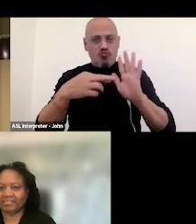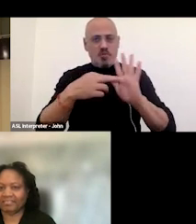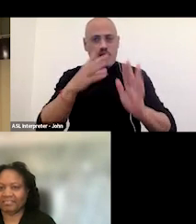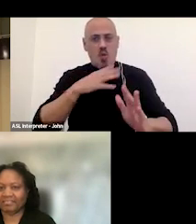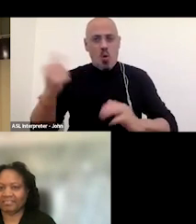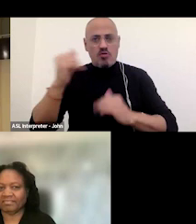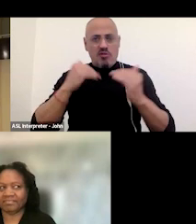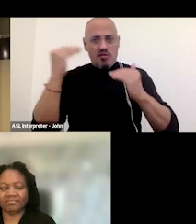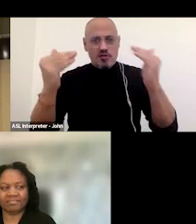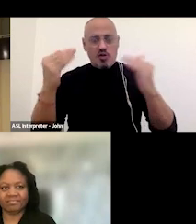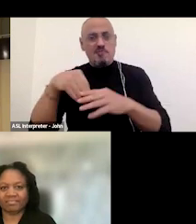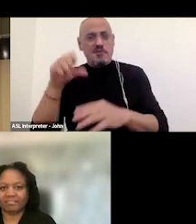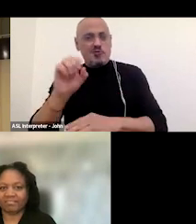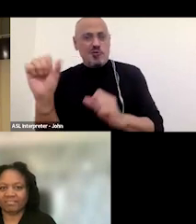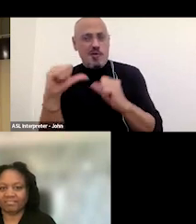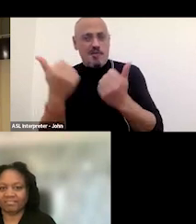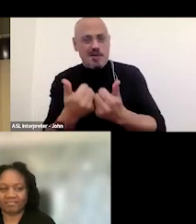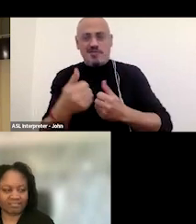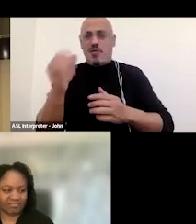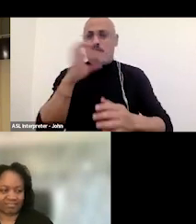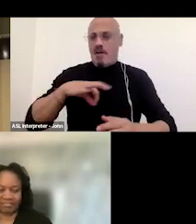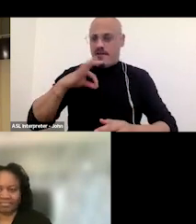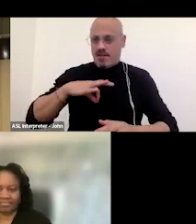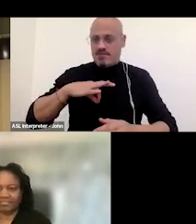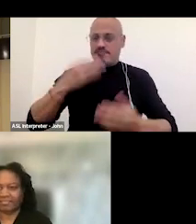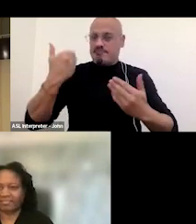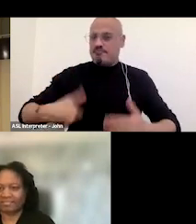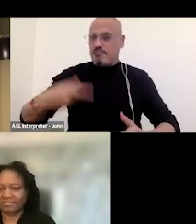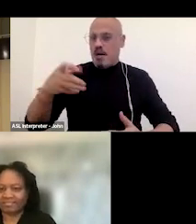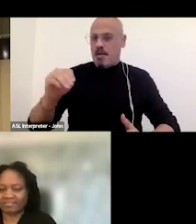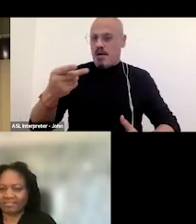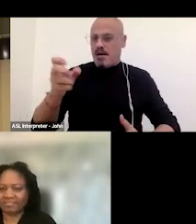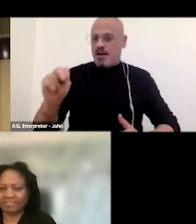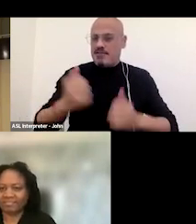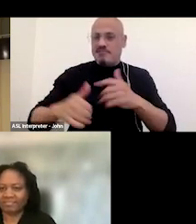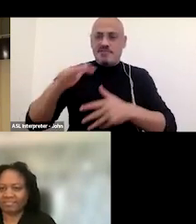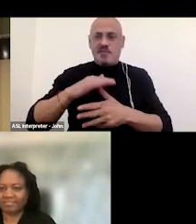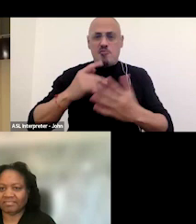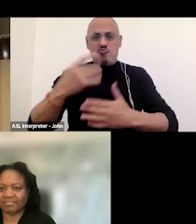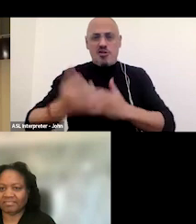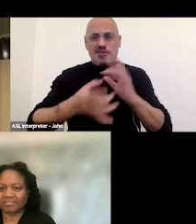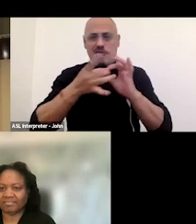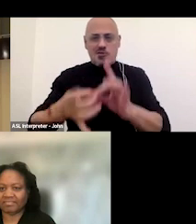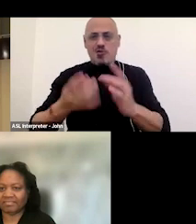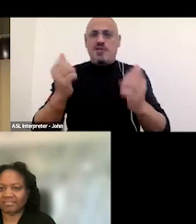with Social Security Administration Benefits. My name is Pam Heine, Senior Project Associate at the SAMHSA SOAR TA Center,